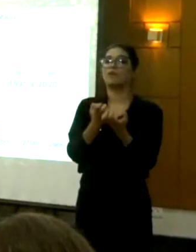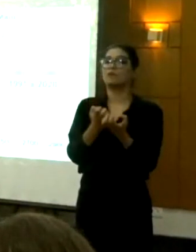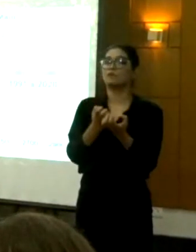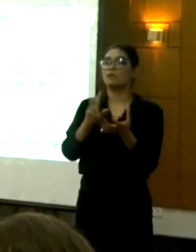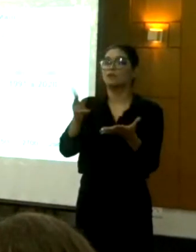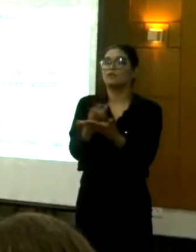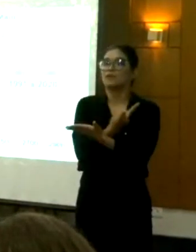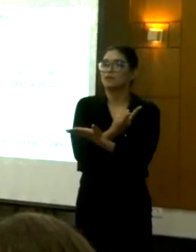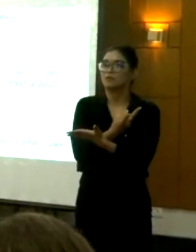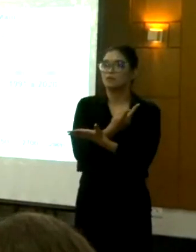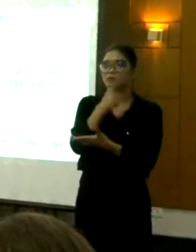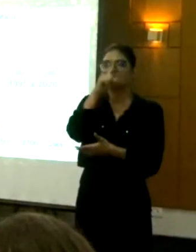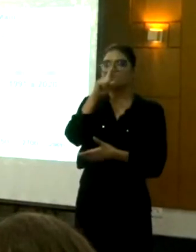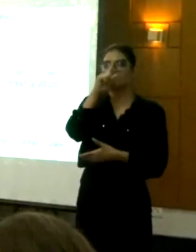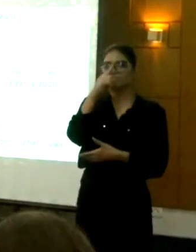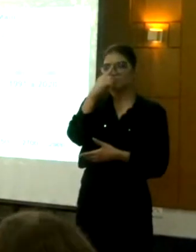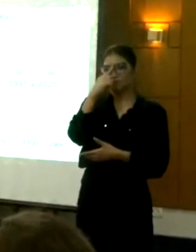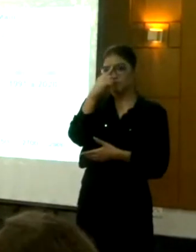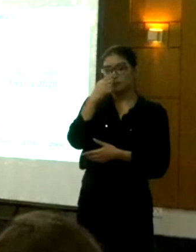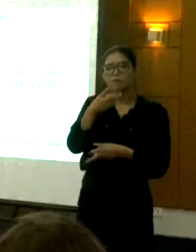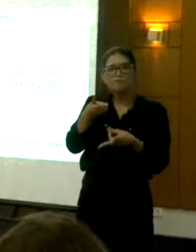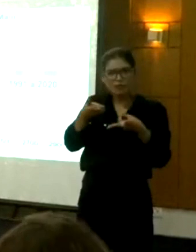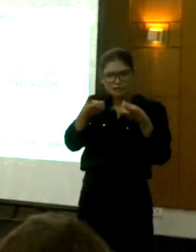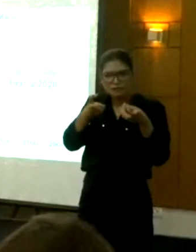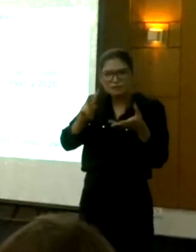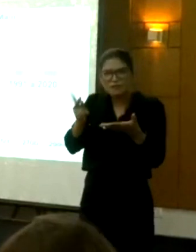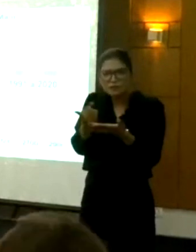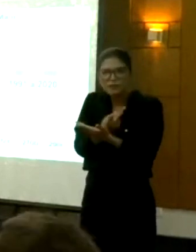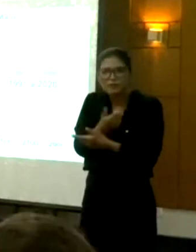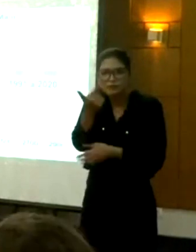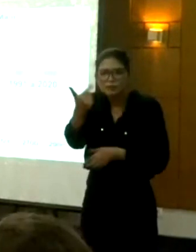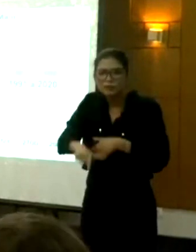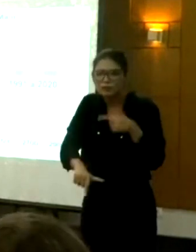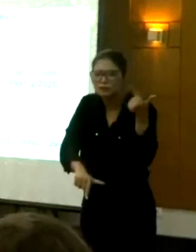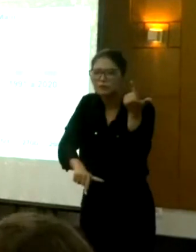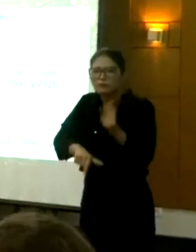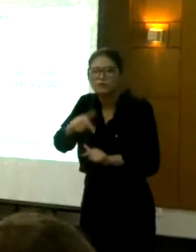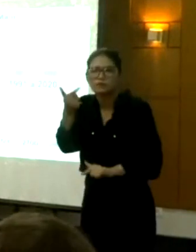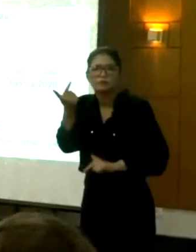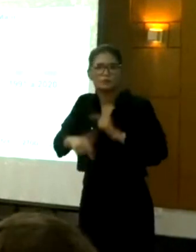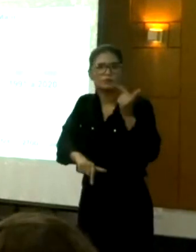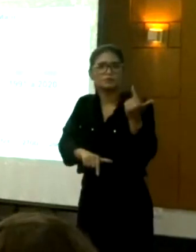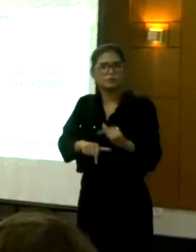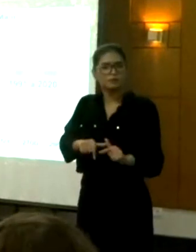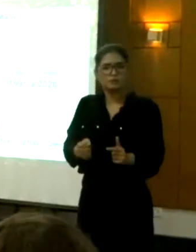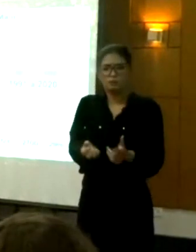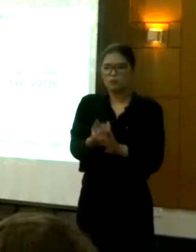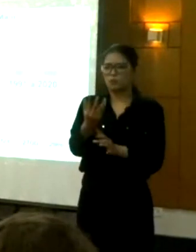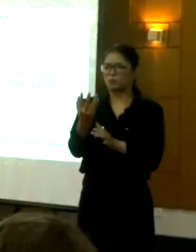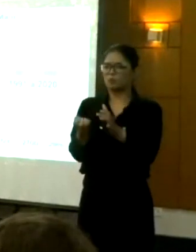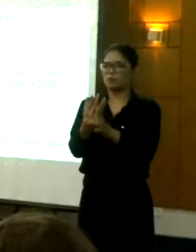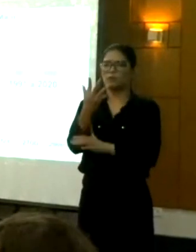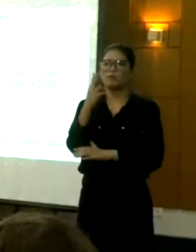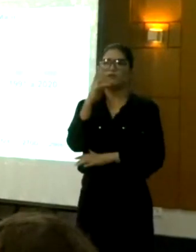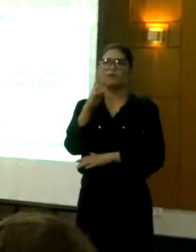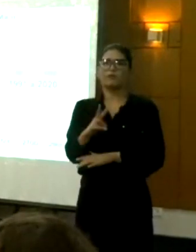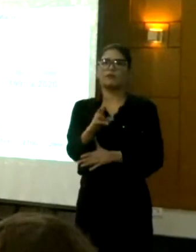frequent and more intense, so if you look for articles that demonstrate this